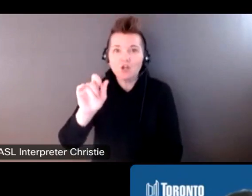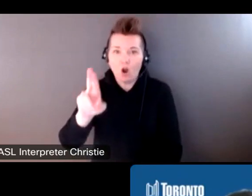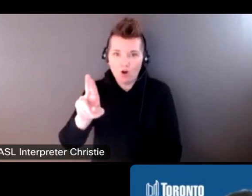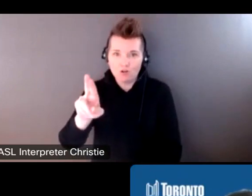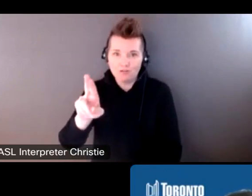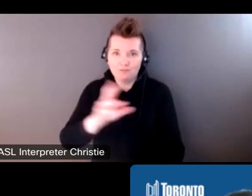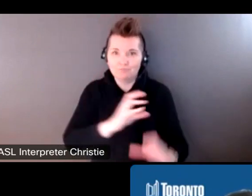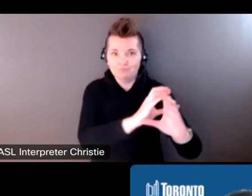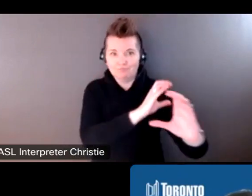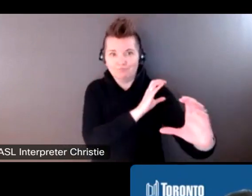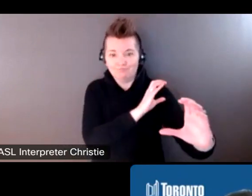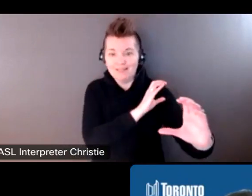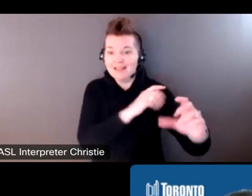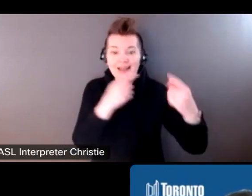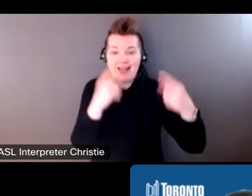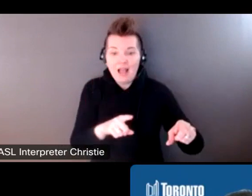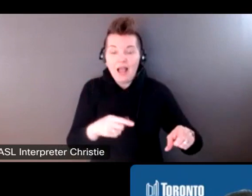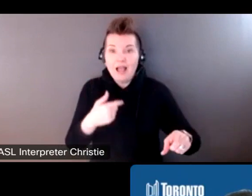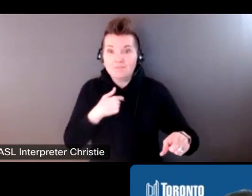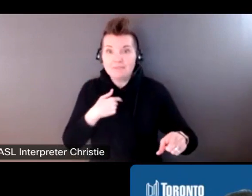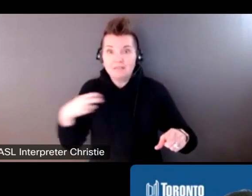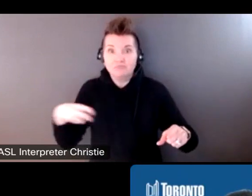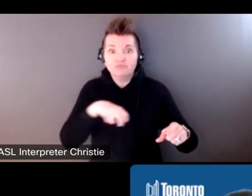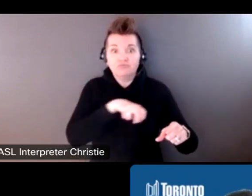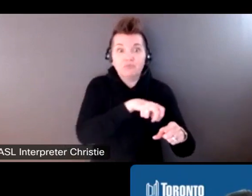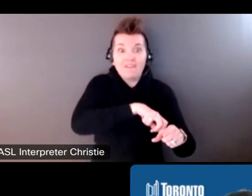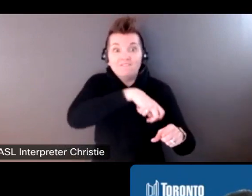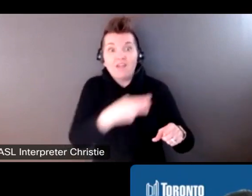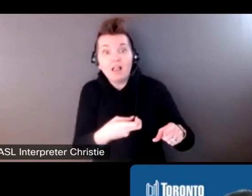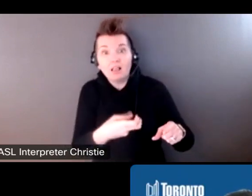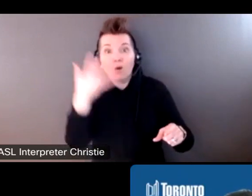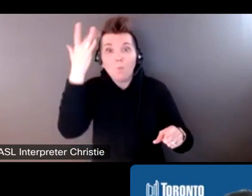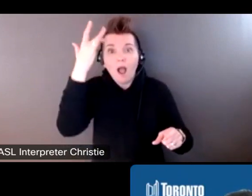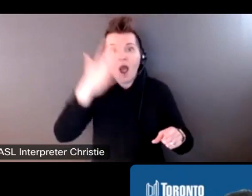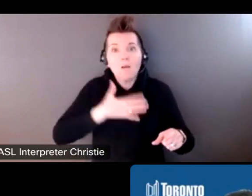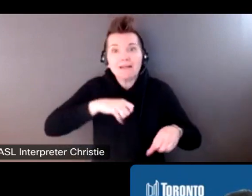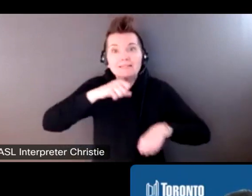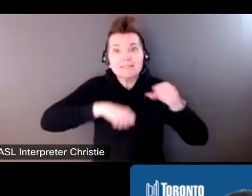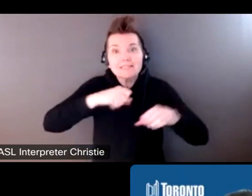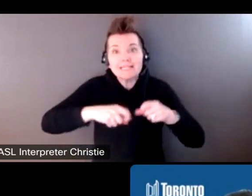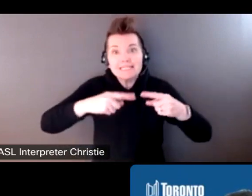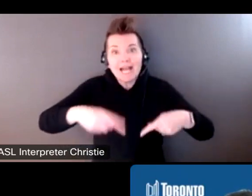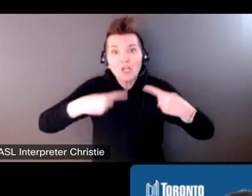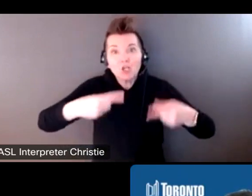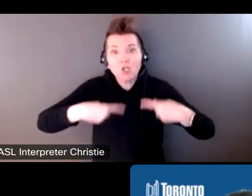off my bicycle in front of moving traffic because my tire got into the streetcar tracks.